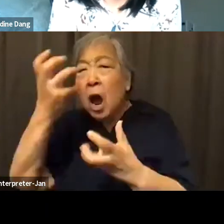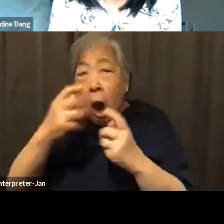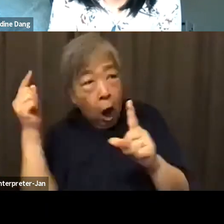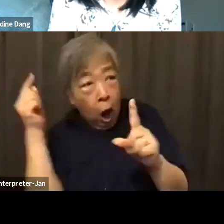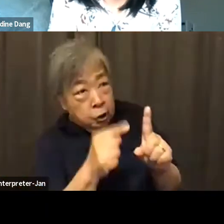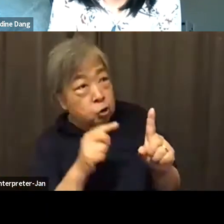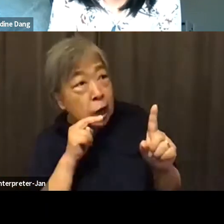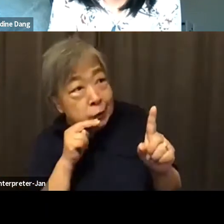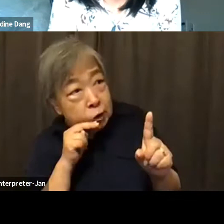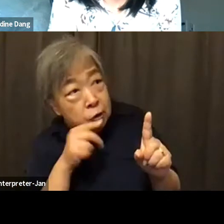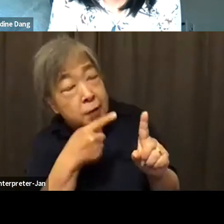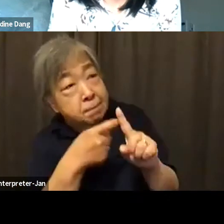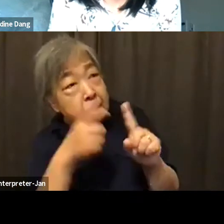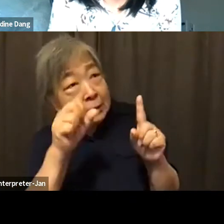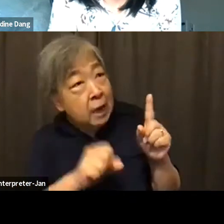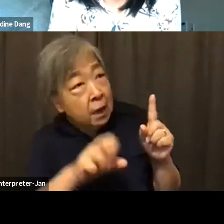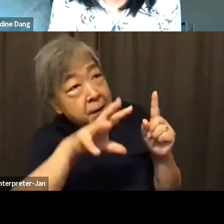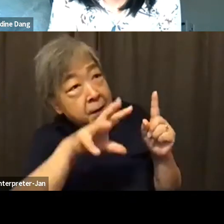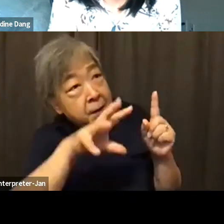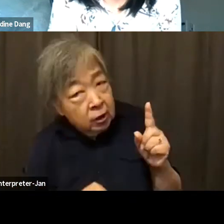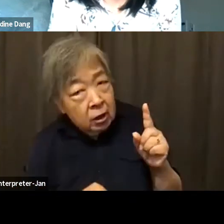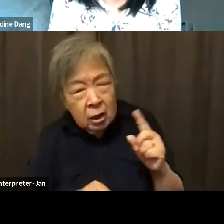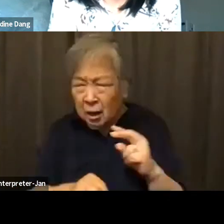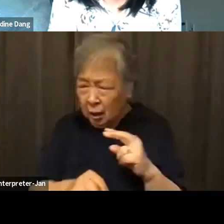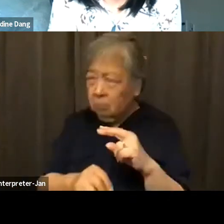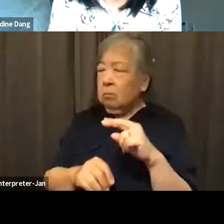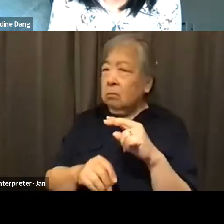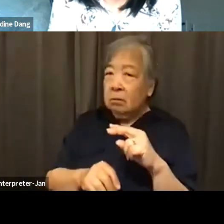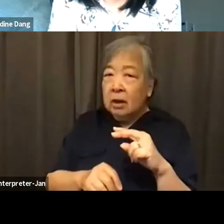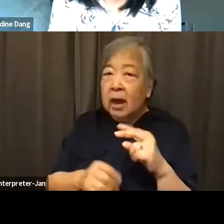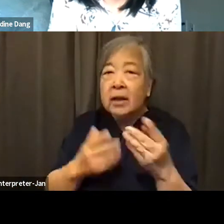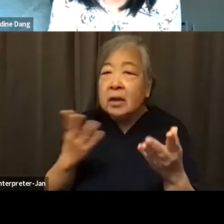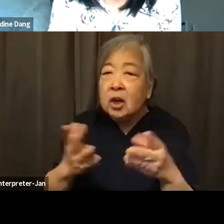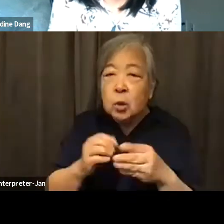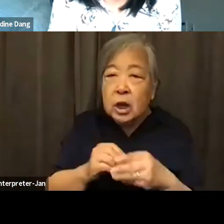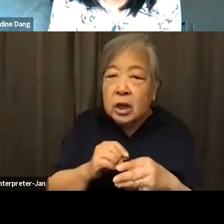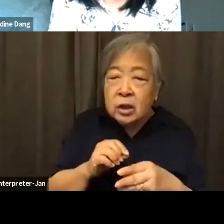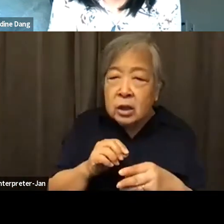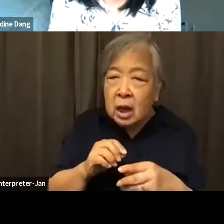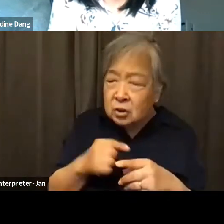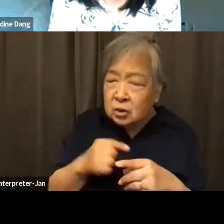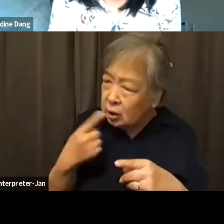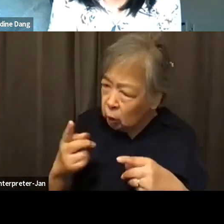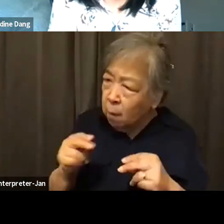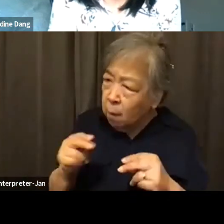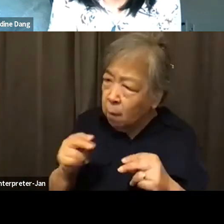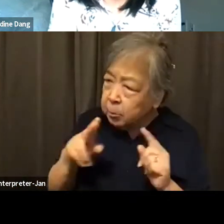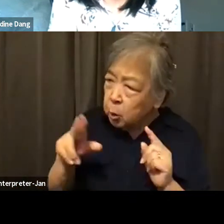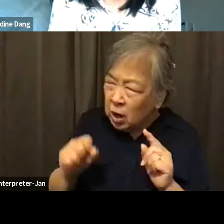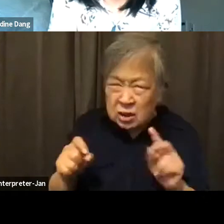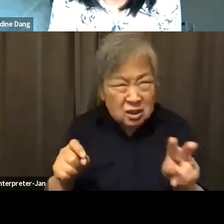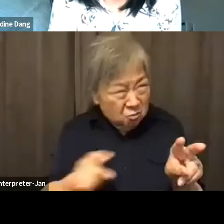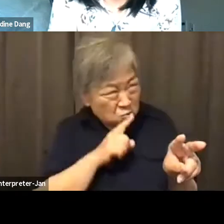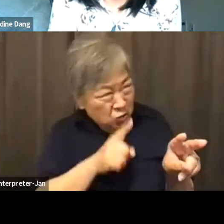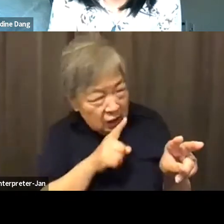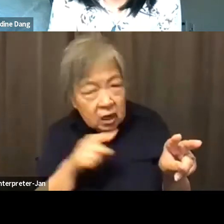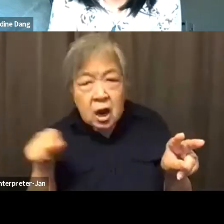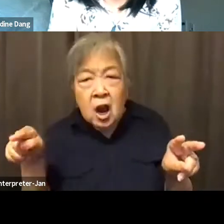And here in the U.S., just they couldn't fathom that, so that was all really interesting.